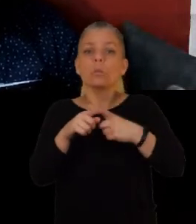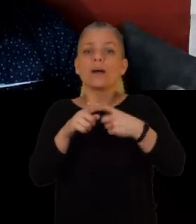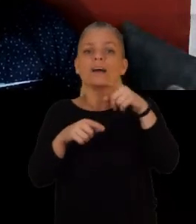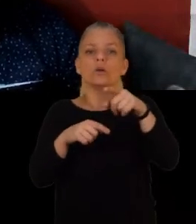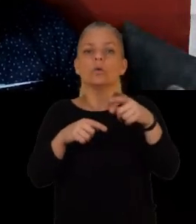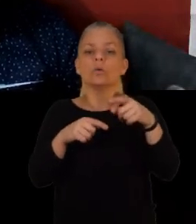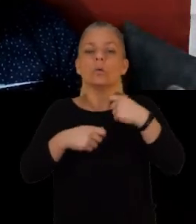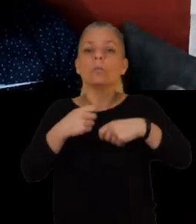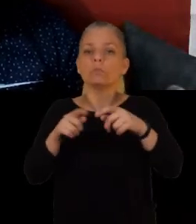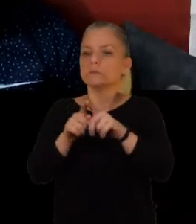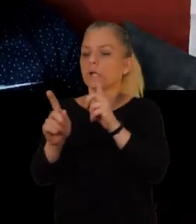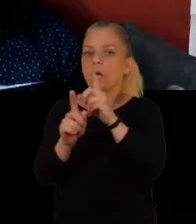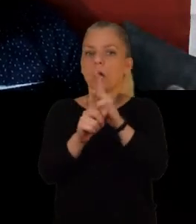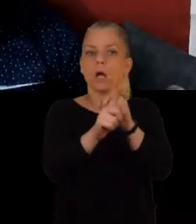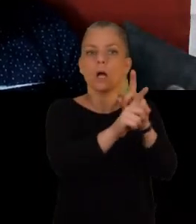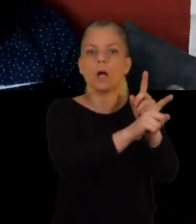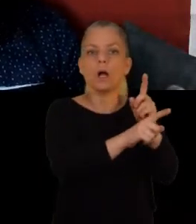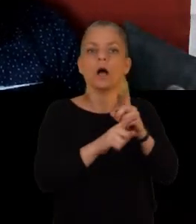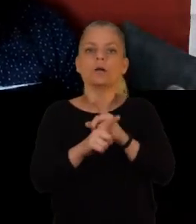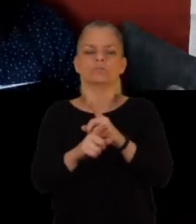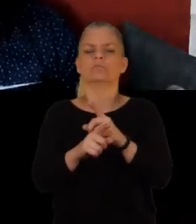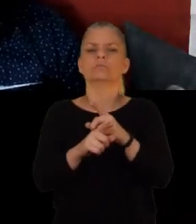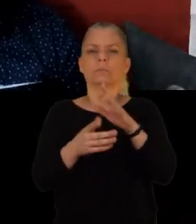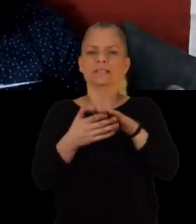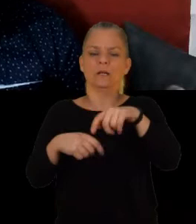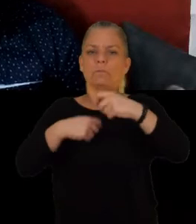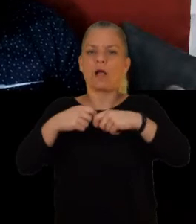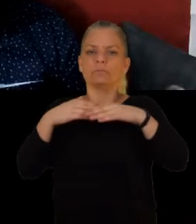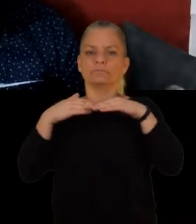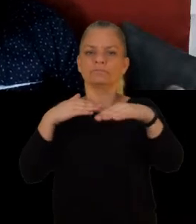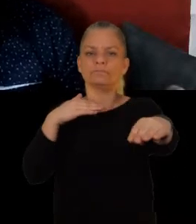quickly you just start to replicate people that are like you and i think that that is absolutely